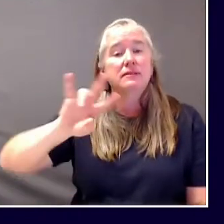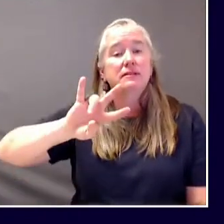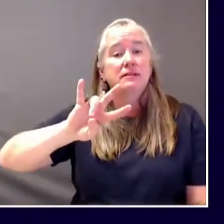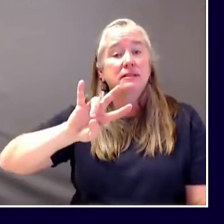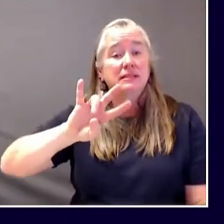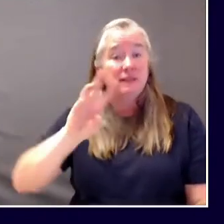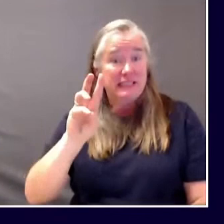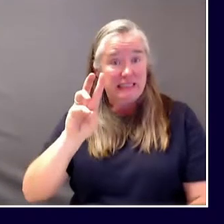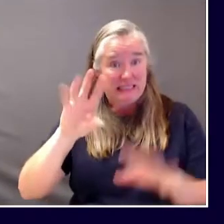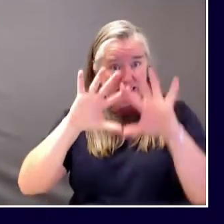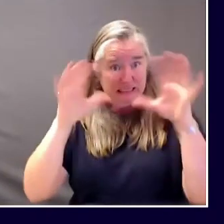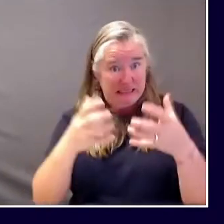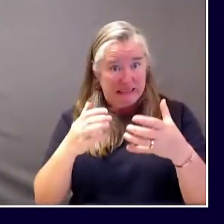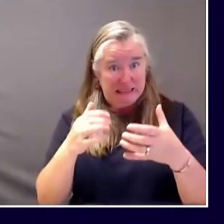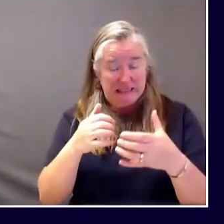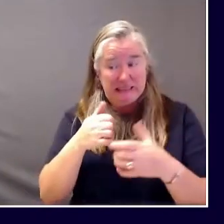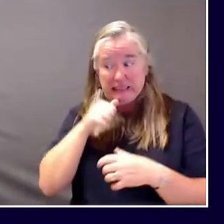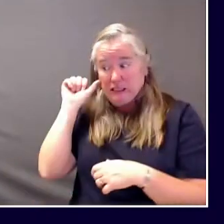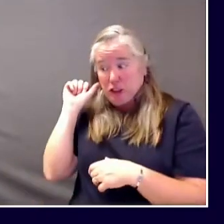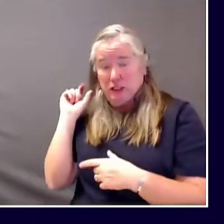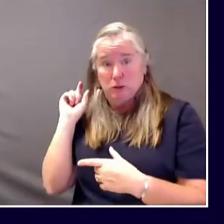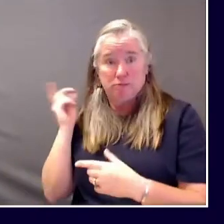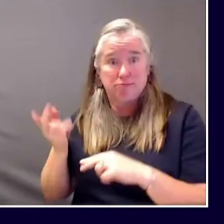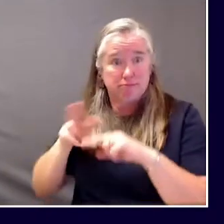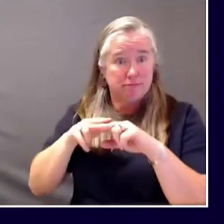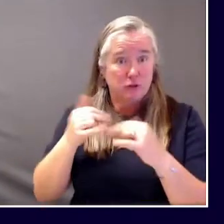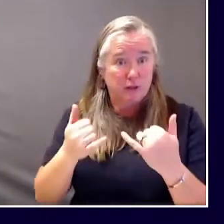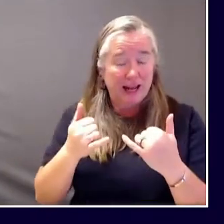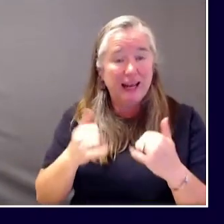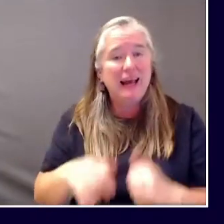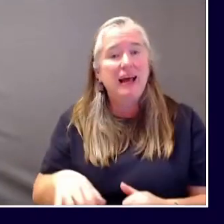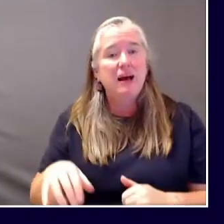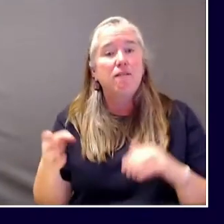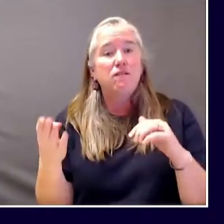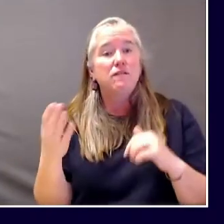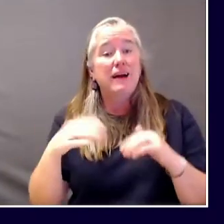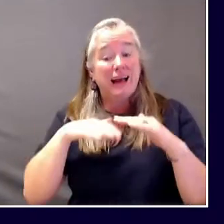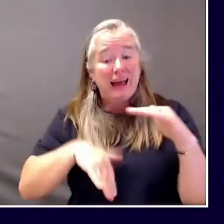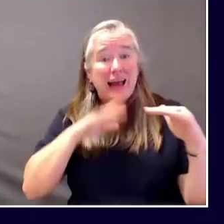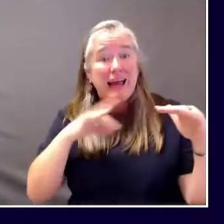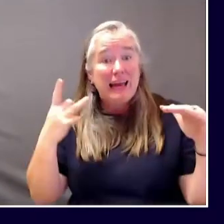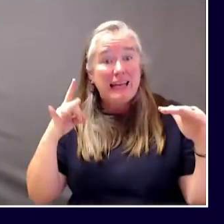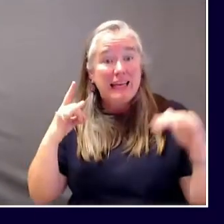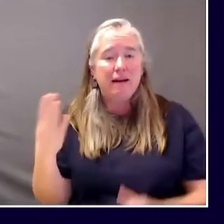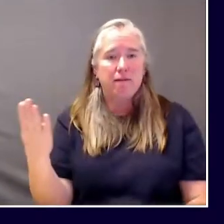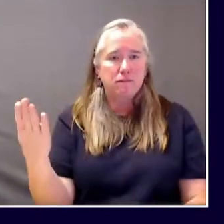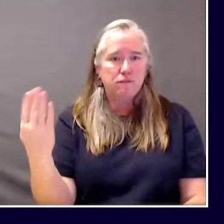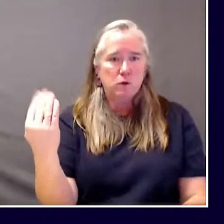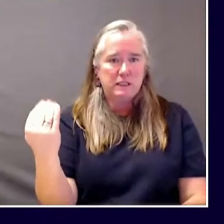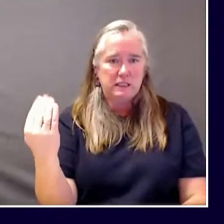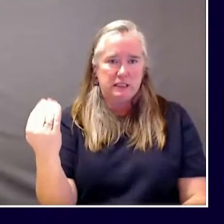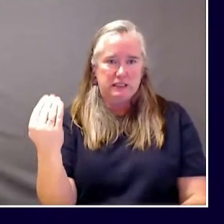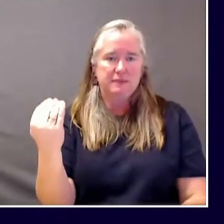fourteen are among children under the age